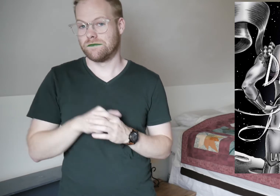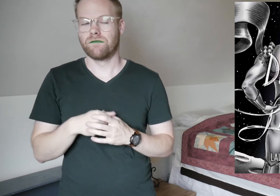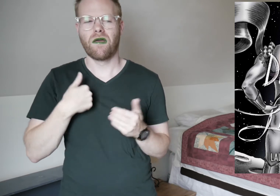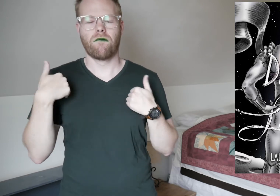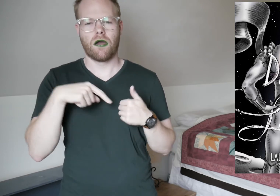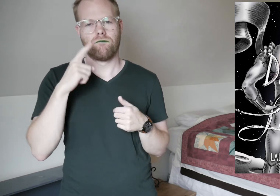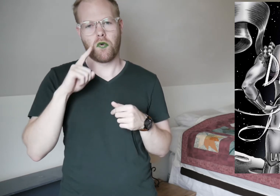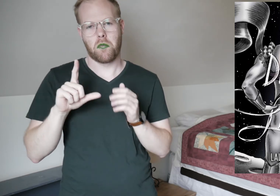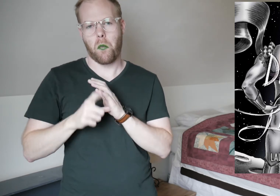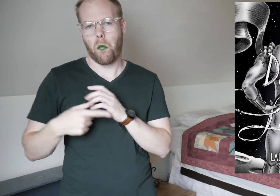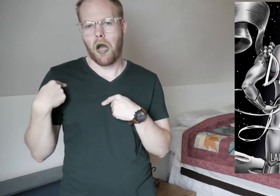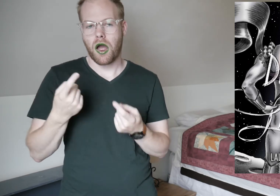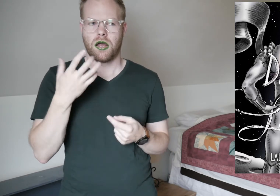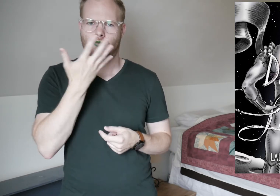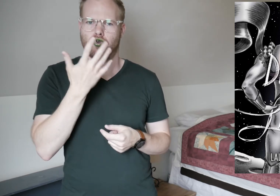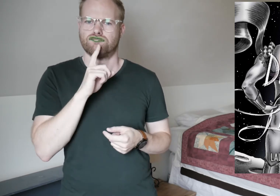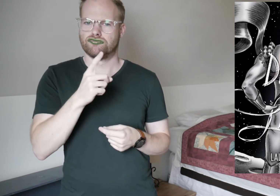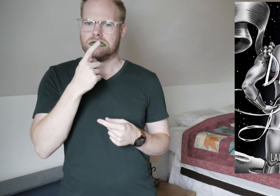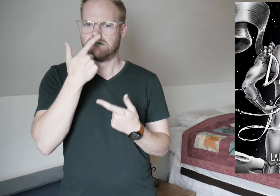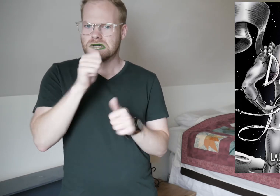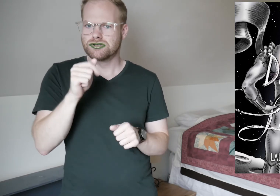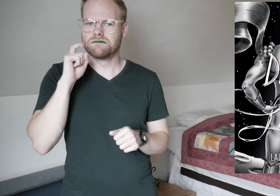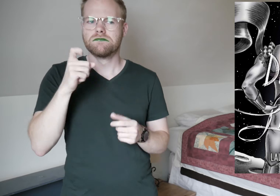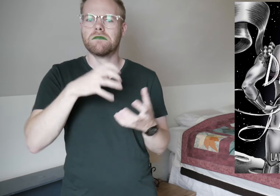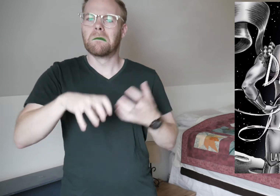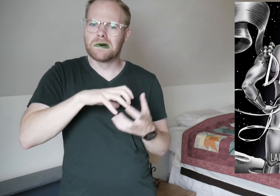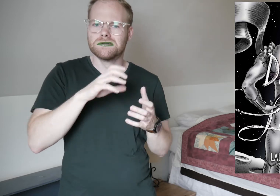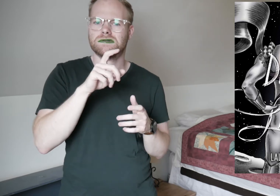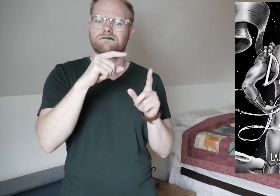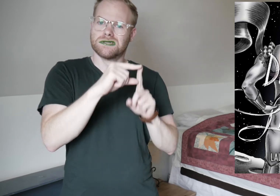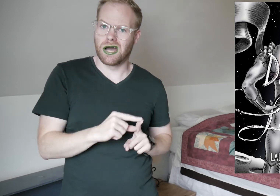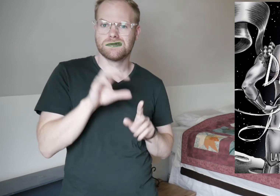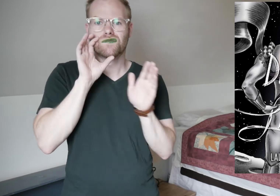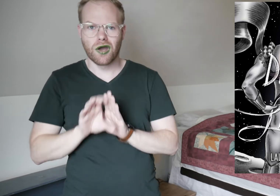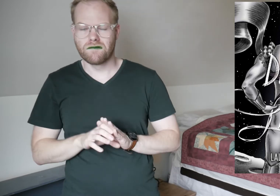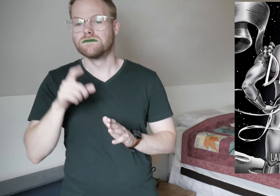I’ve had this for a while, and it looks really interesting because it’s a mixture of text and graphics